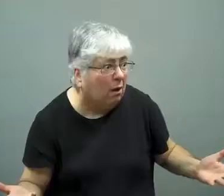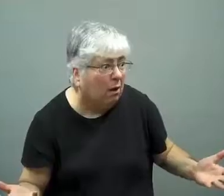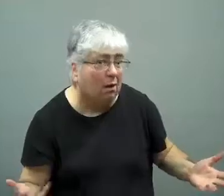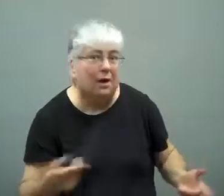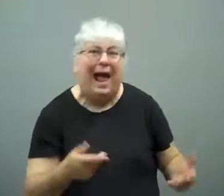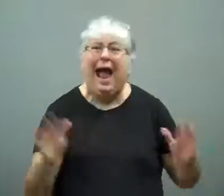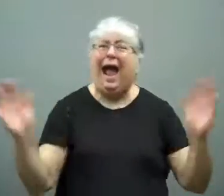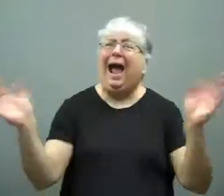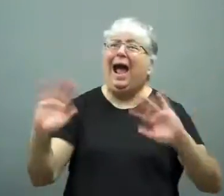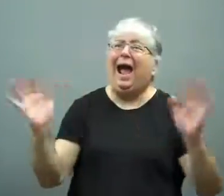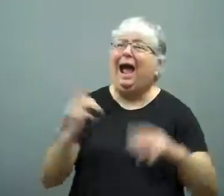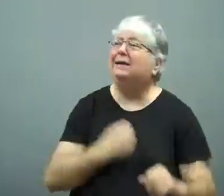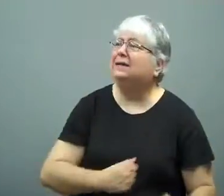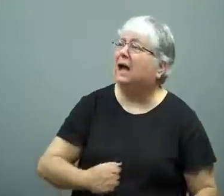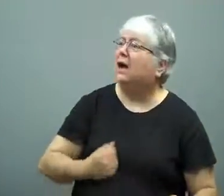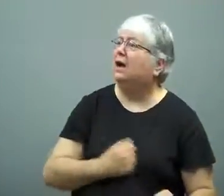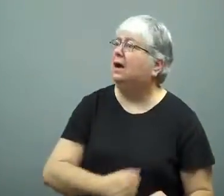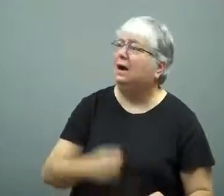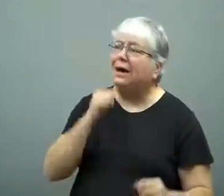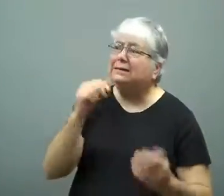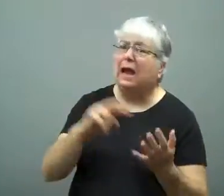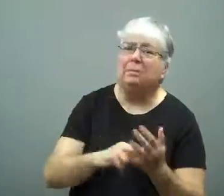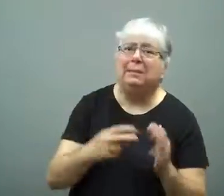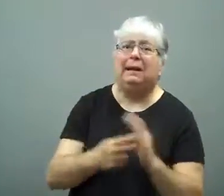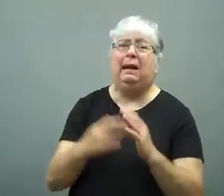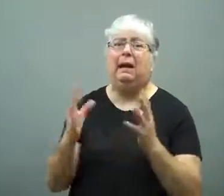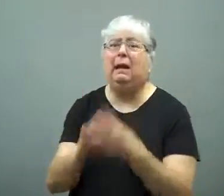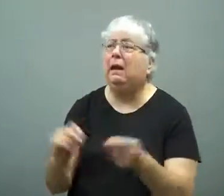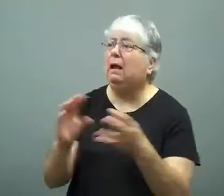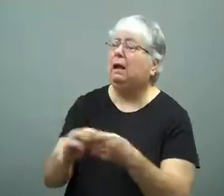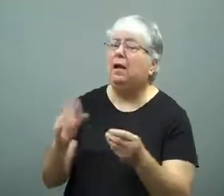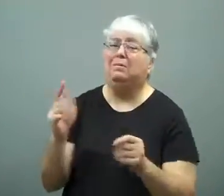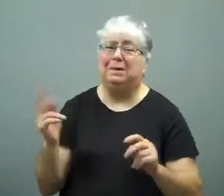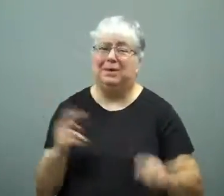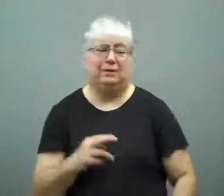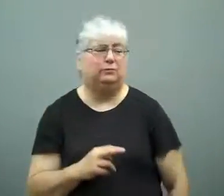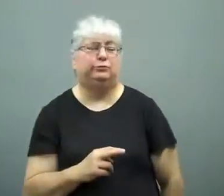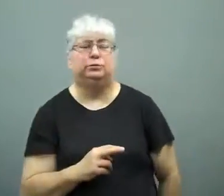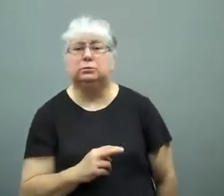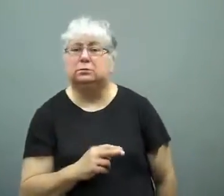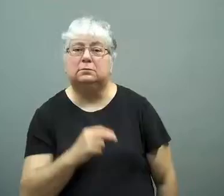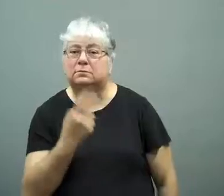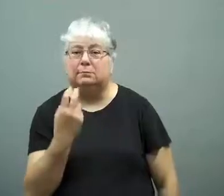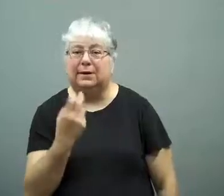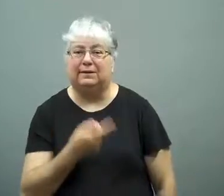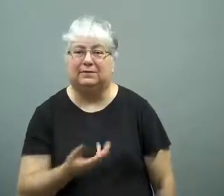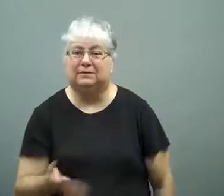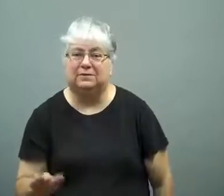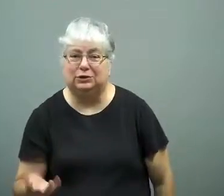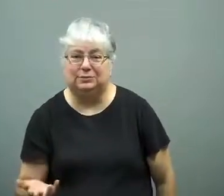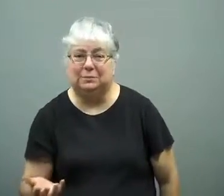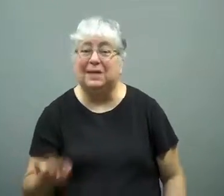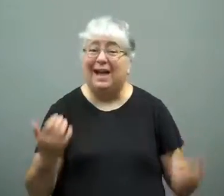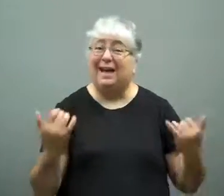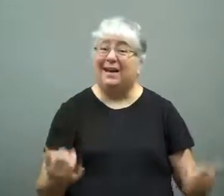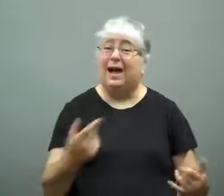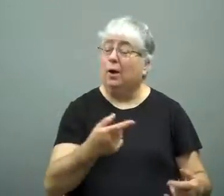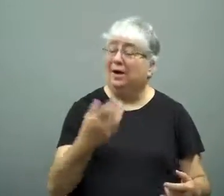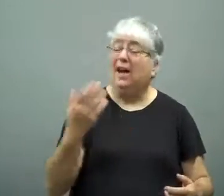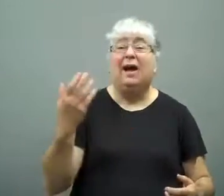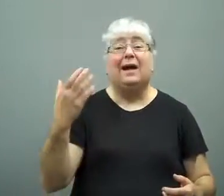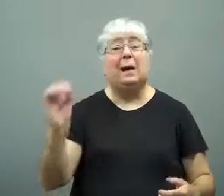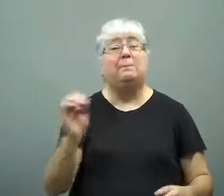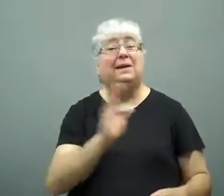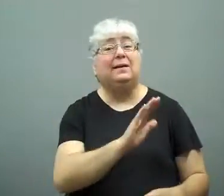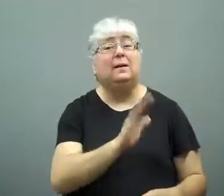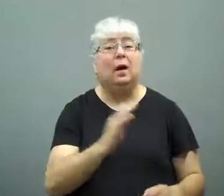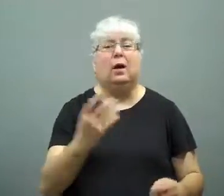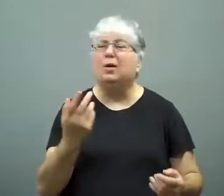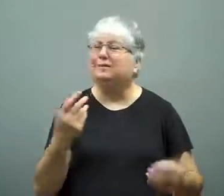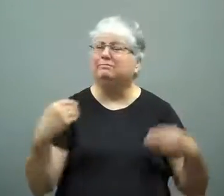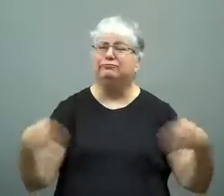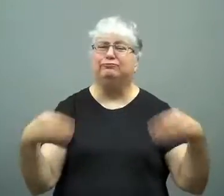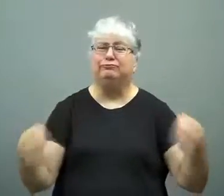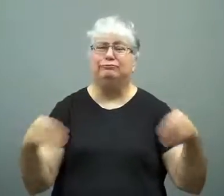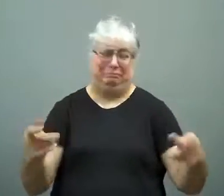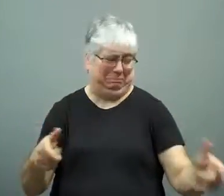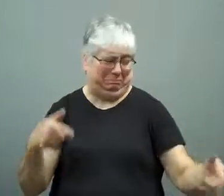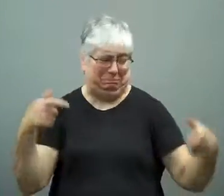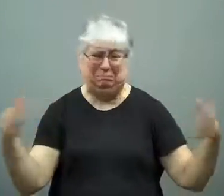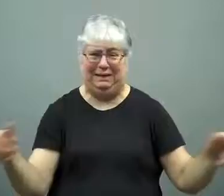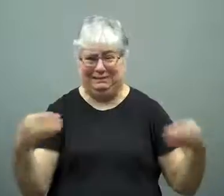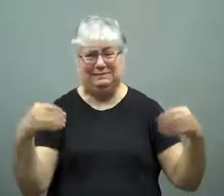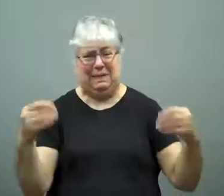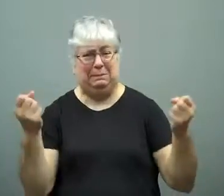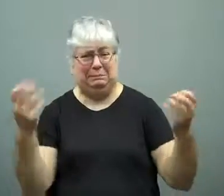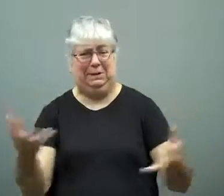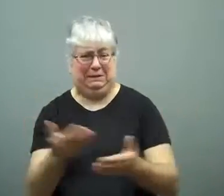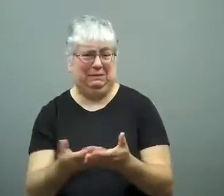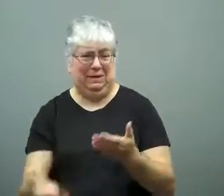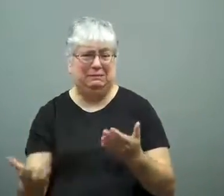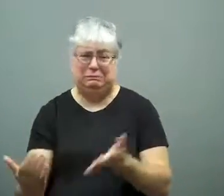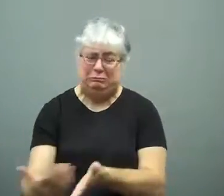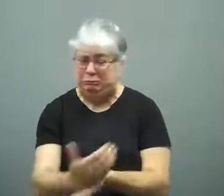She tried to apologize and say she didn't mean it, but the damage was done.